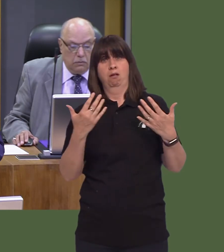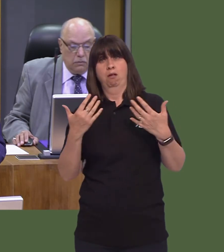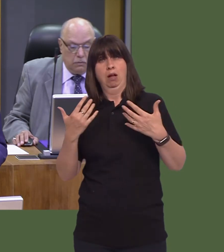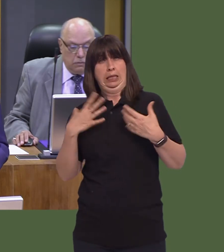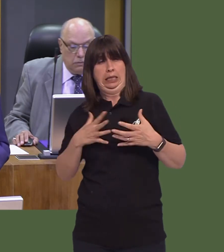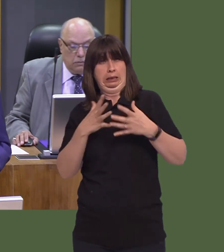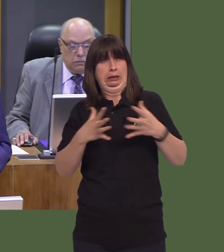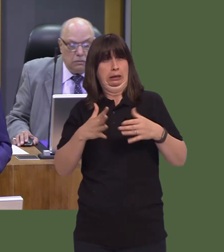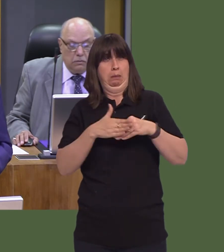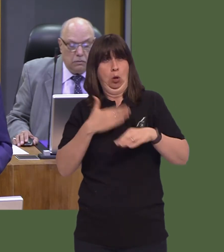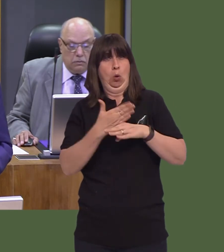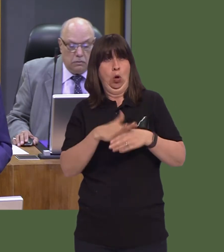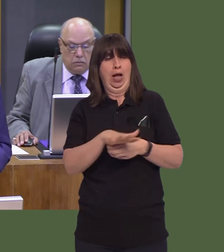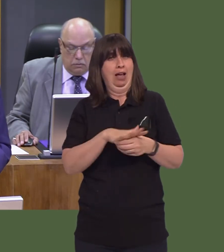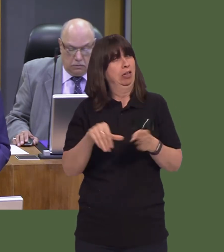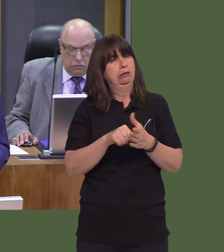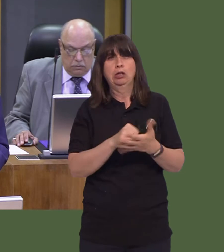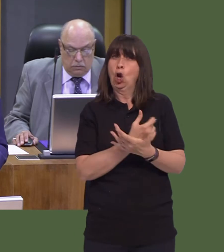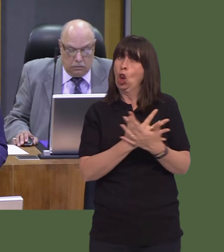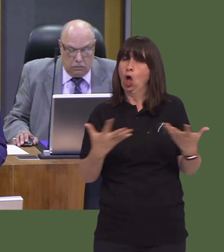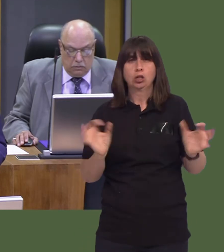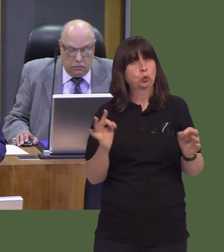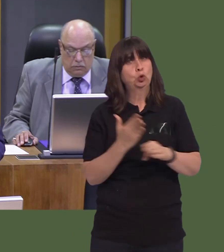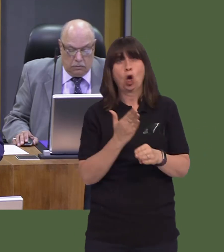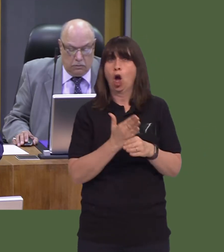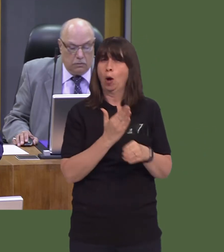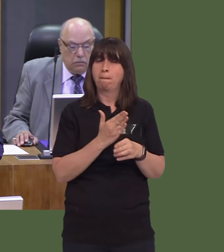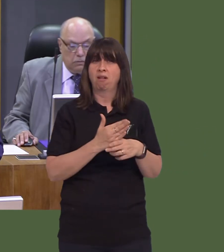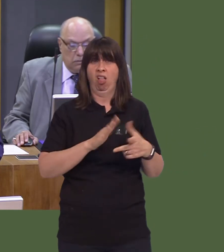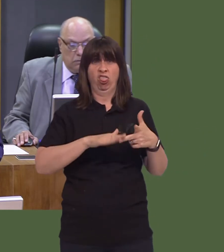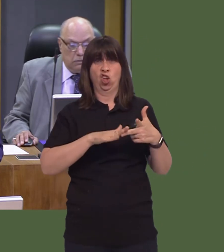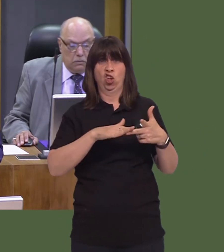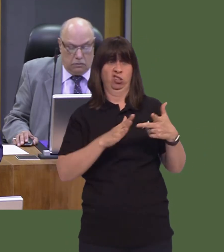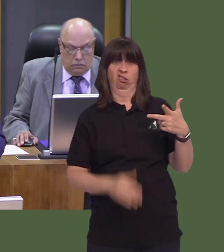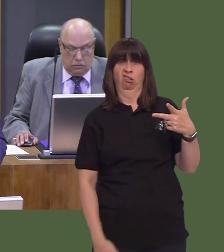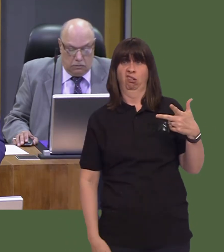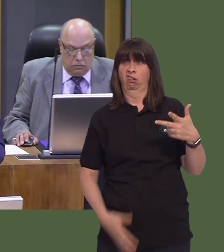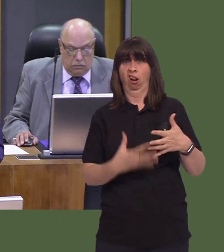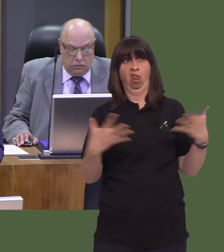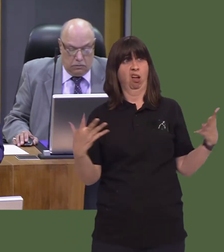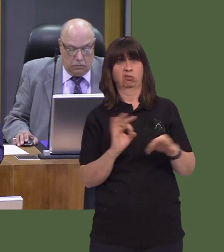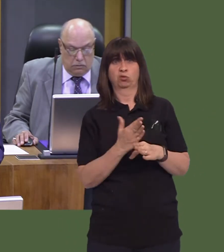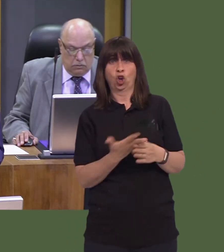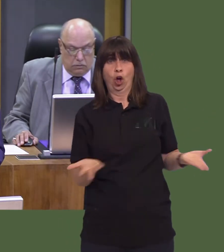The main reason that people remain economically inactive, when they could, actually, for health